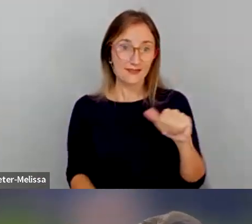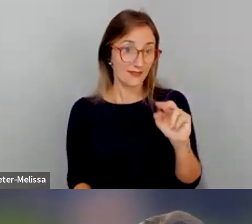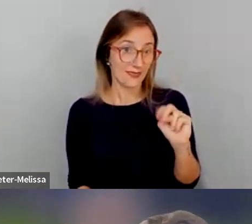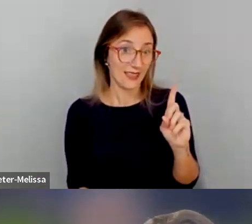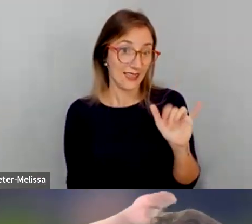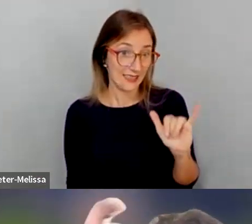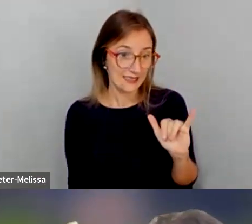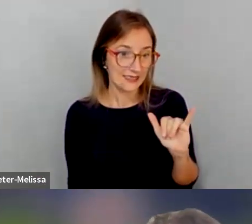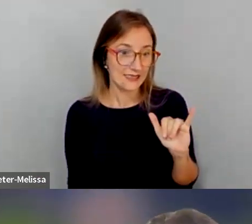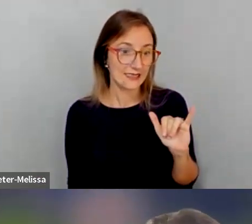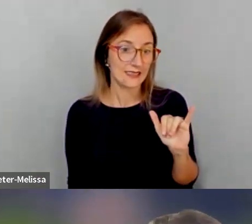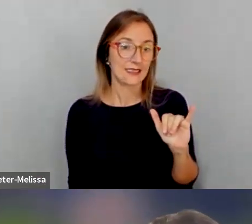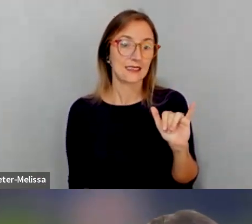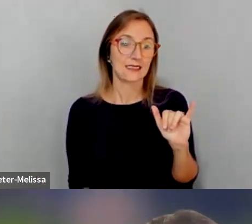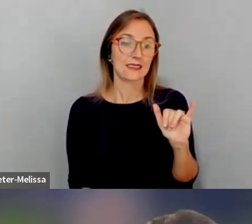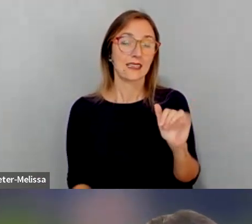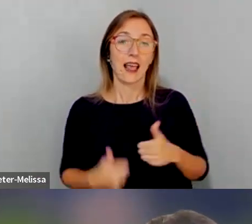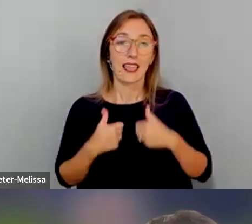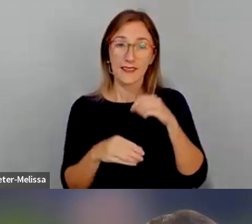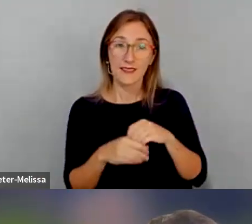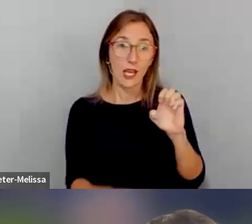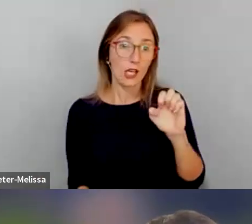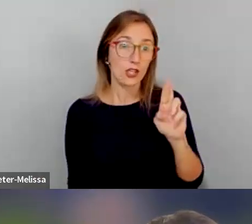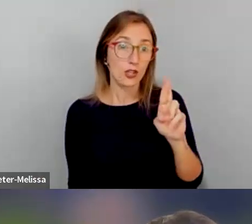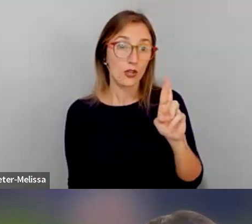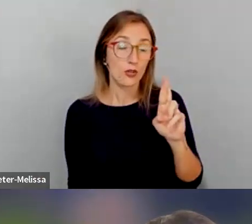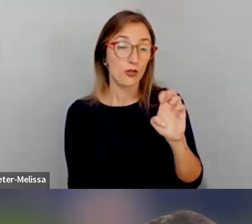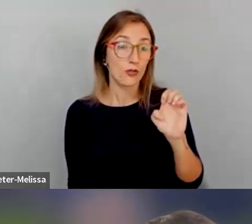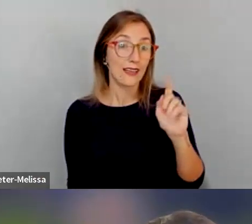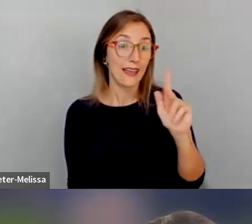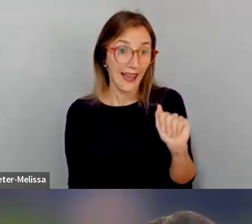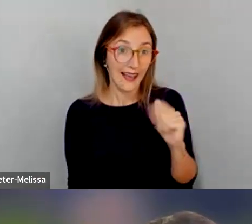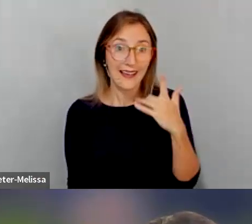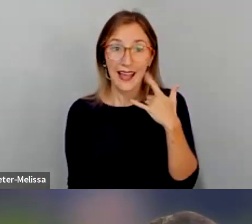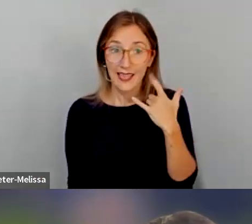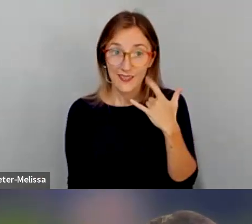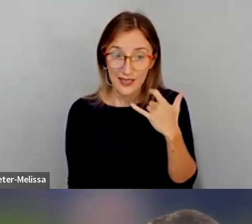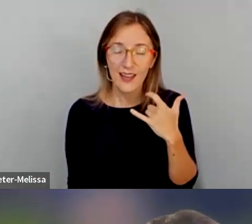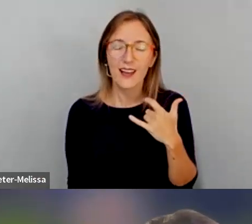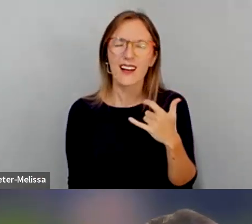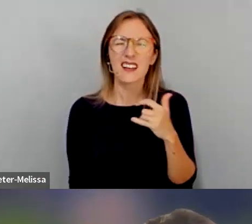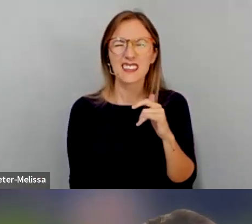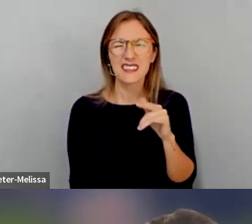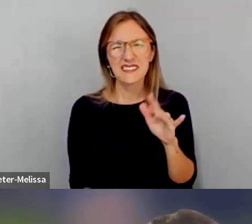ghost. Who has not gone yet? I will go to Andy.